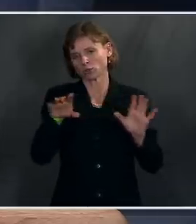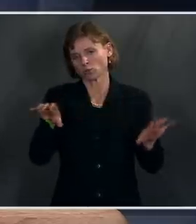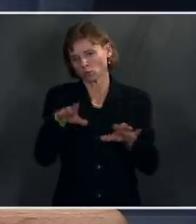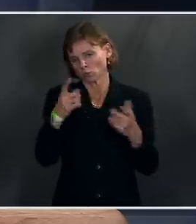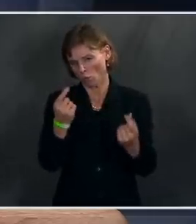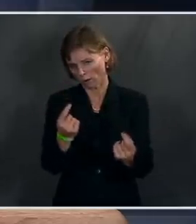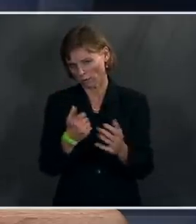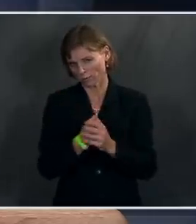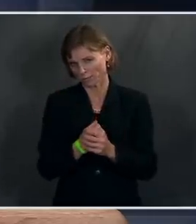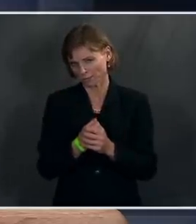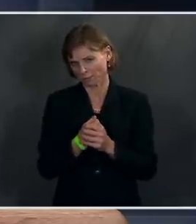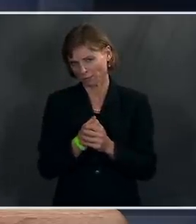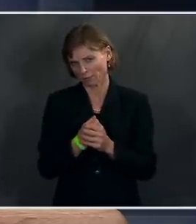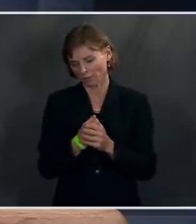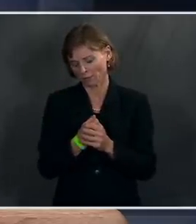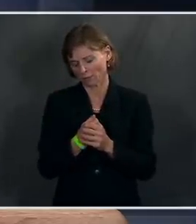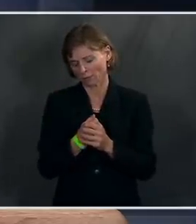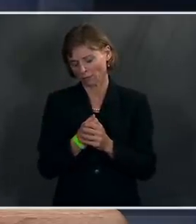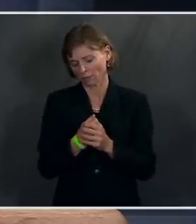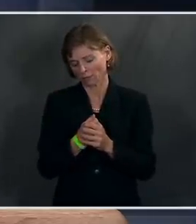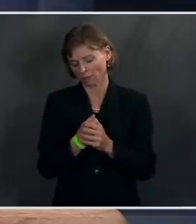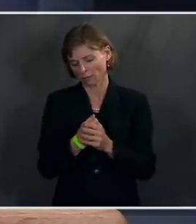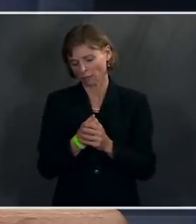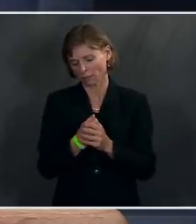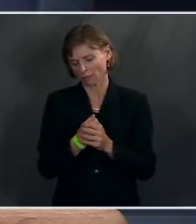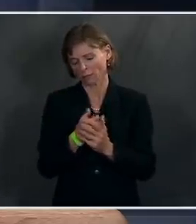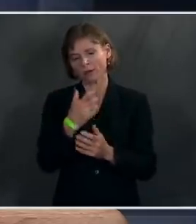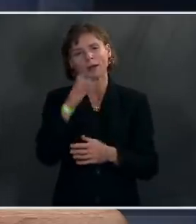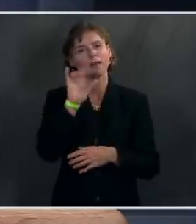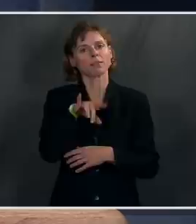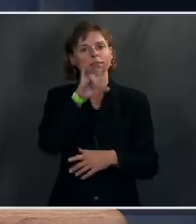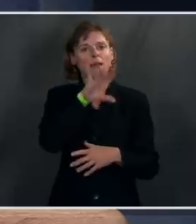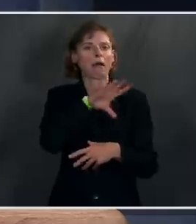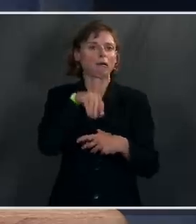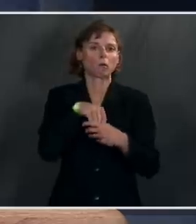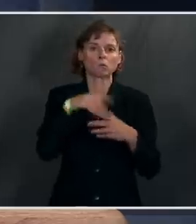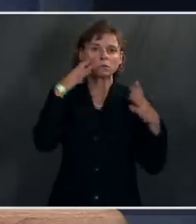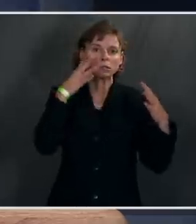So that includes, you know, decisions on tariffs.